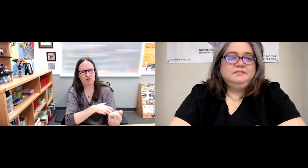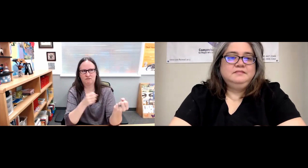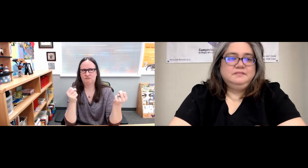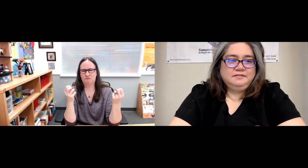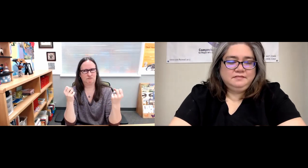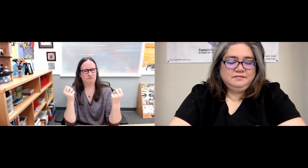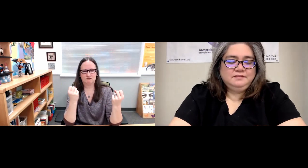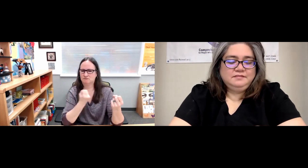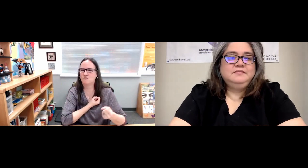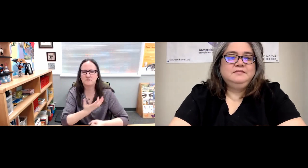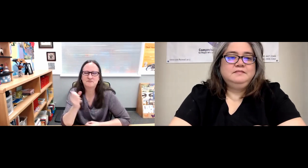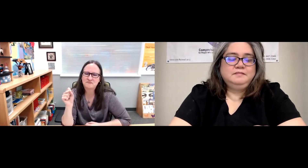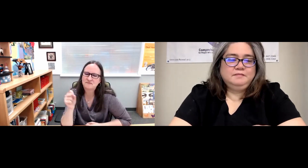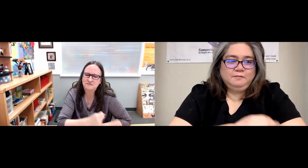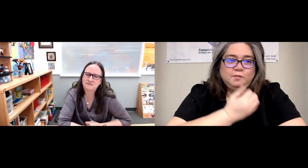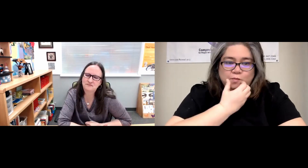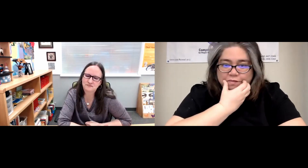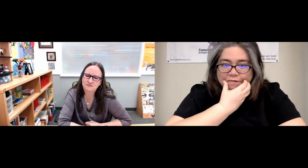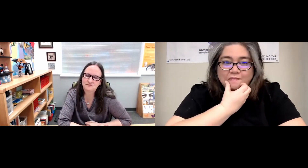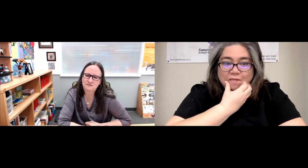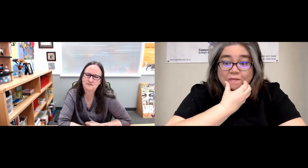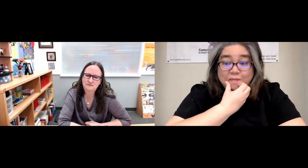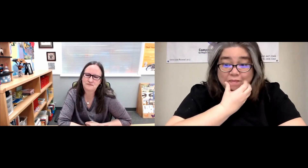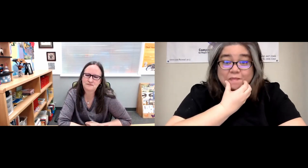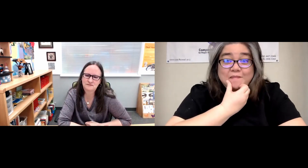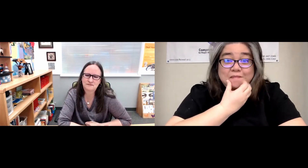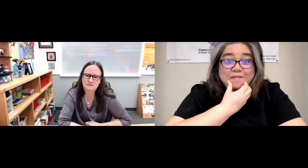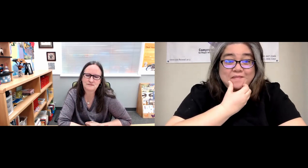And quite powerful as well. Yes, absolutely. Roz: